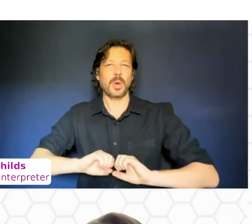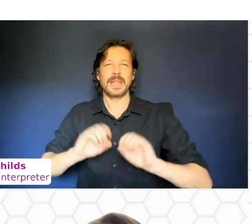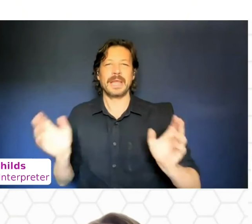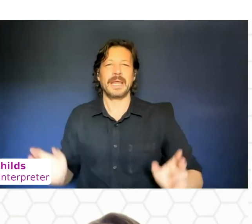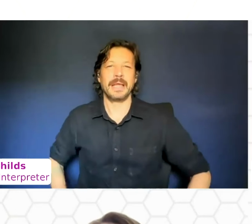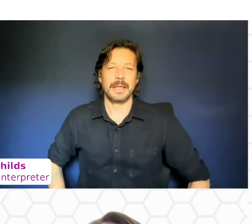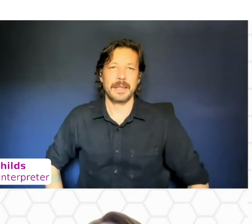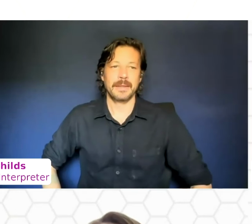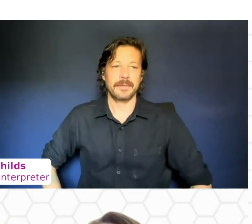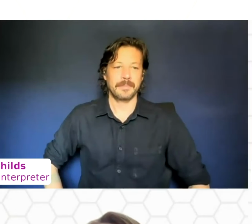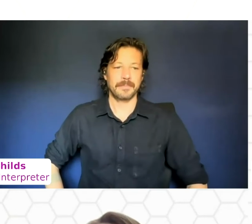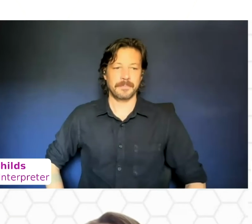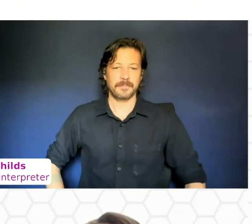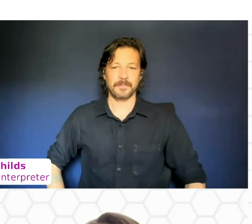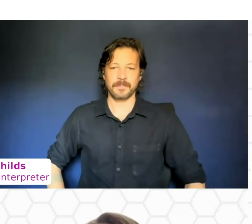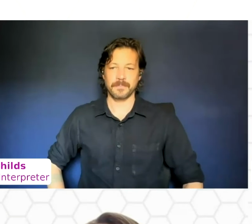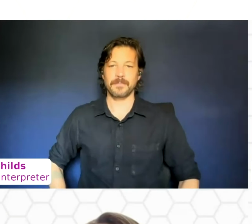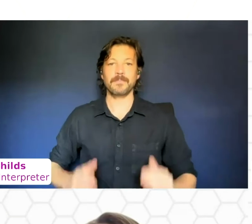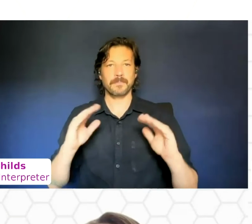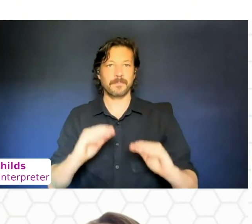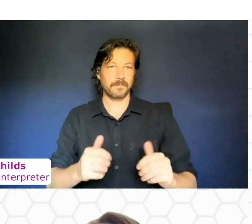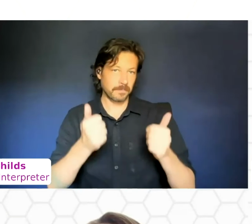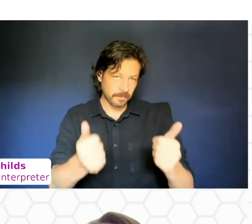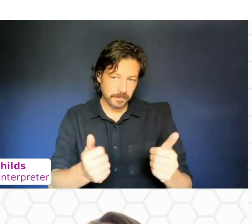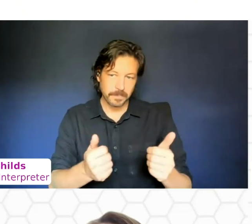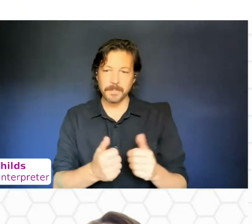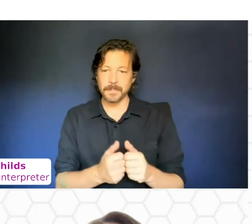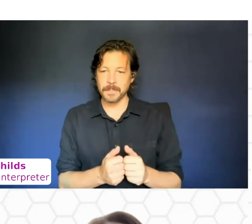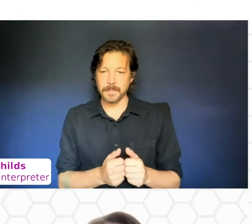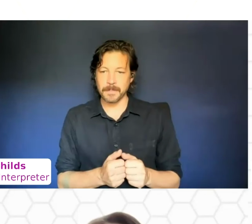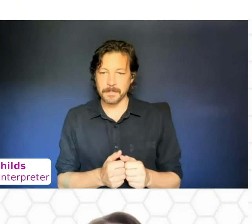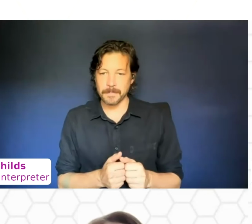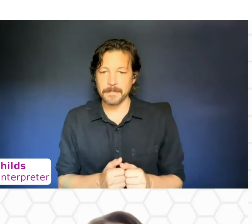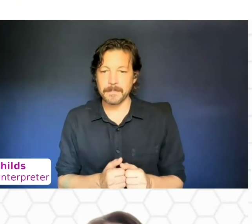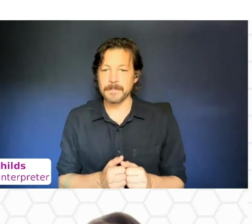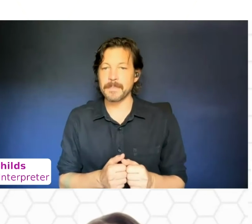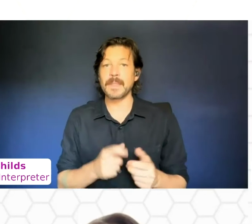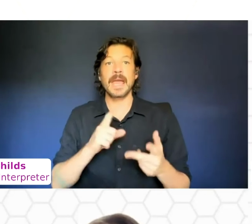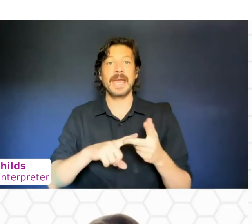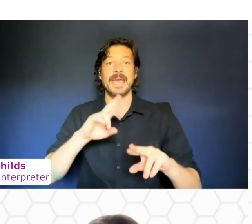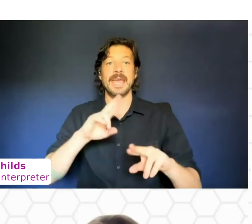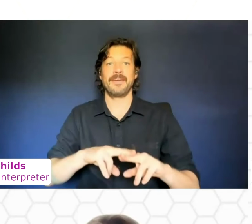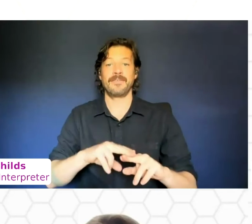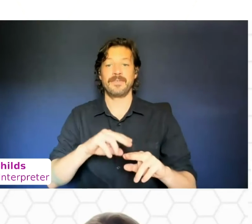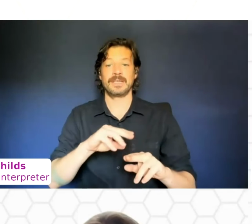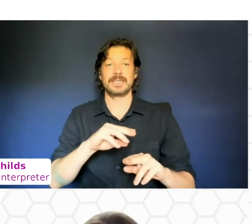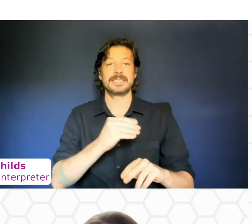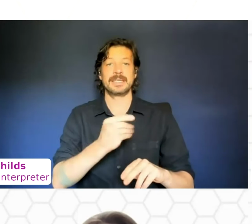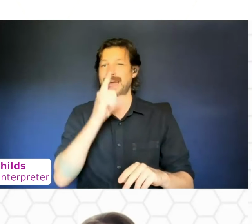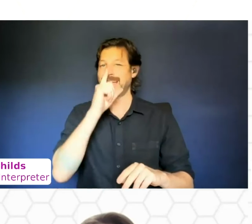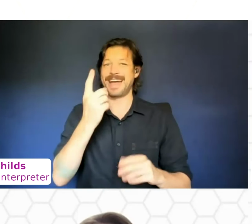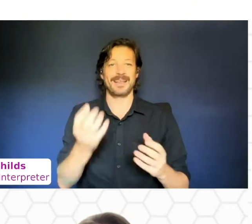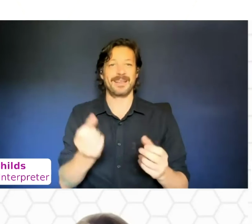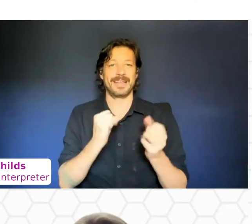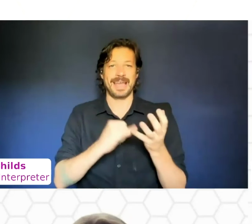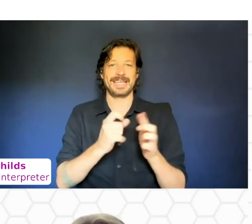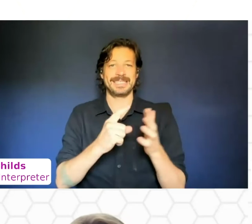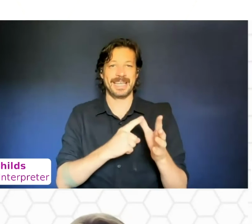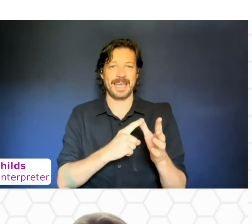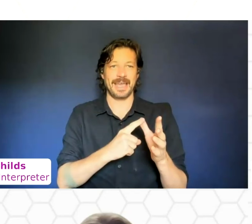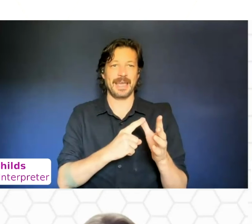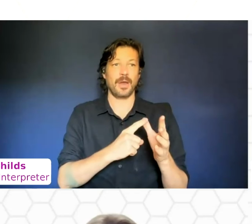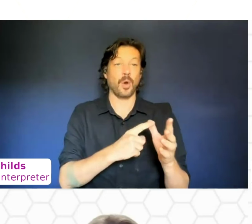you. Let's go with if a person is legible for SDA but their partner is not, can they live